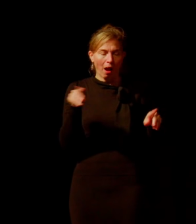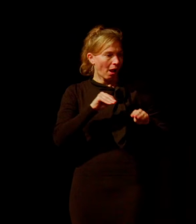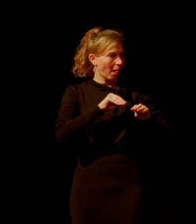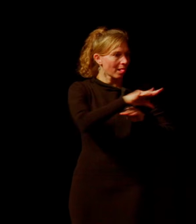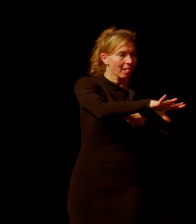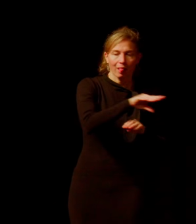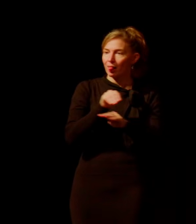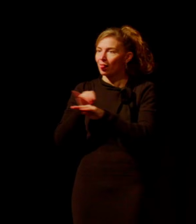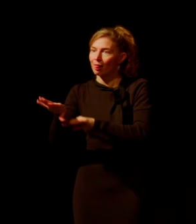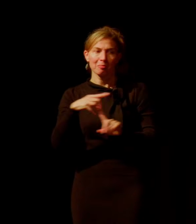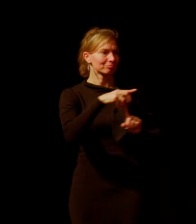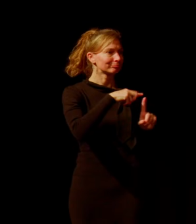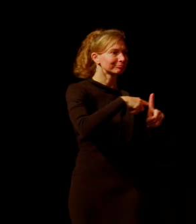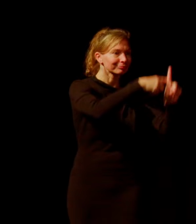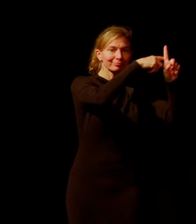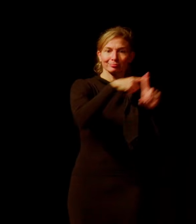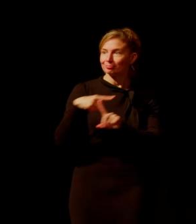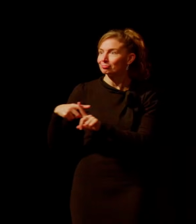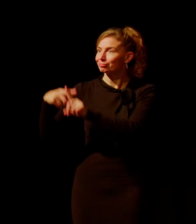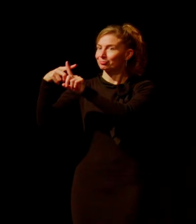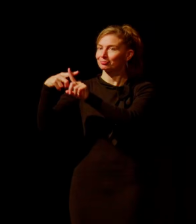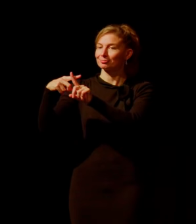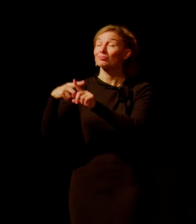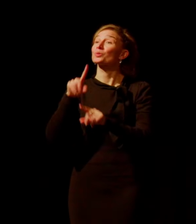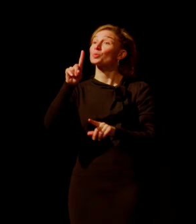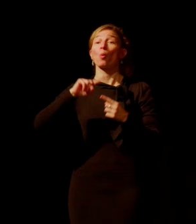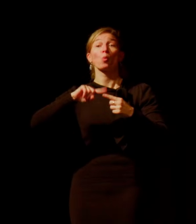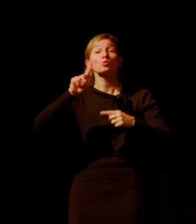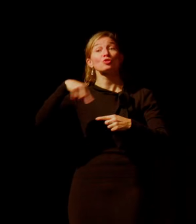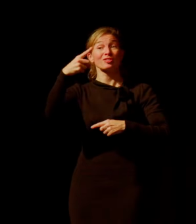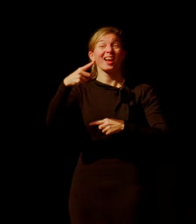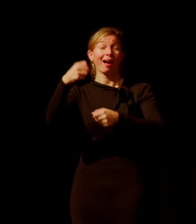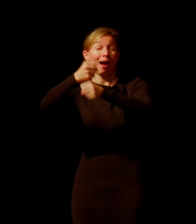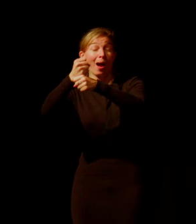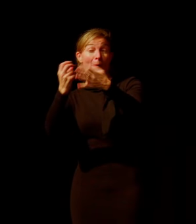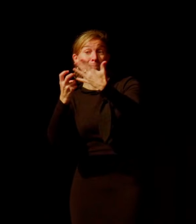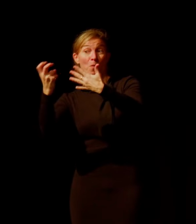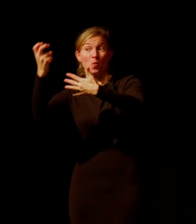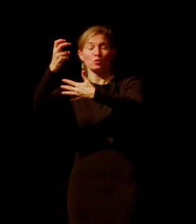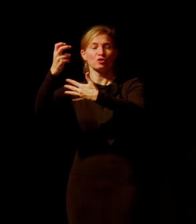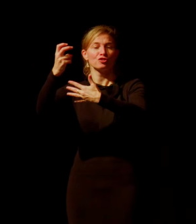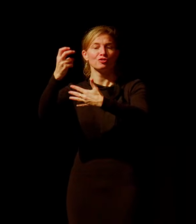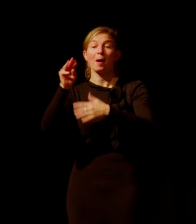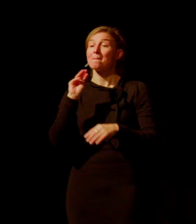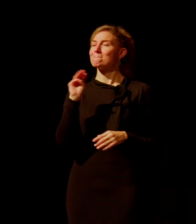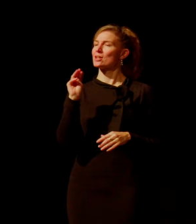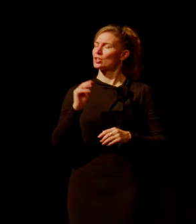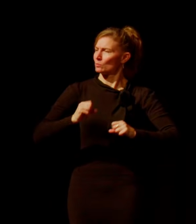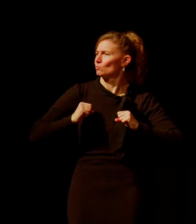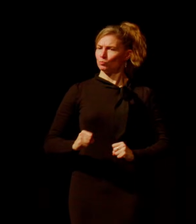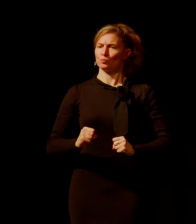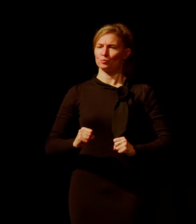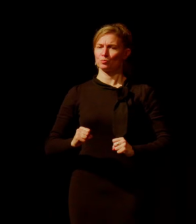So when the next right time, when the next promotion opportunity came around, Michelle was ready. She didn't wait anybody to pick her.